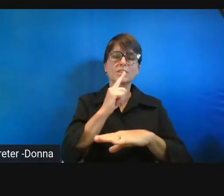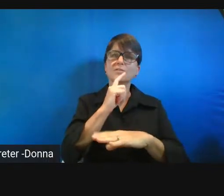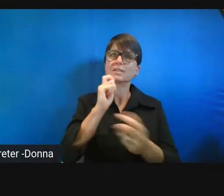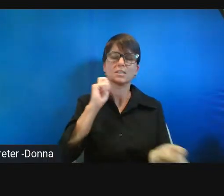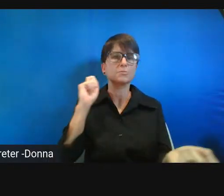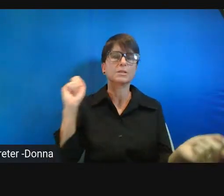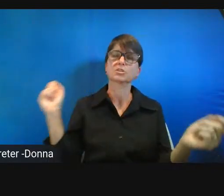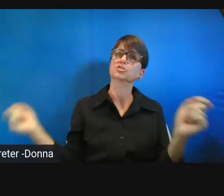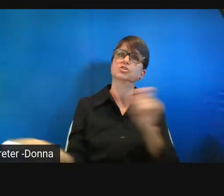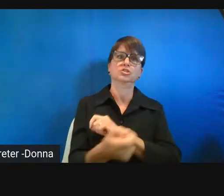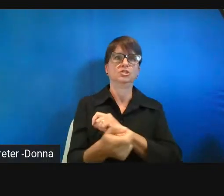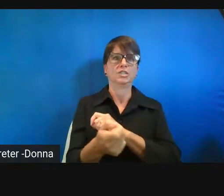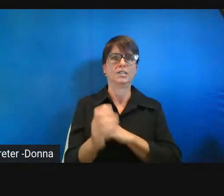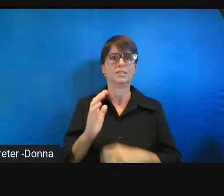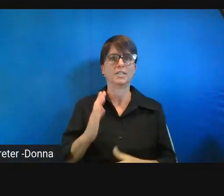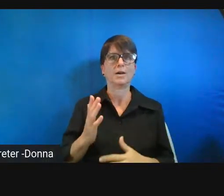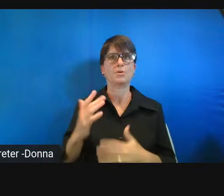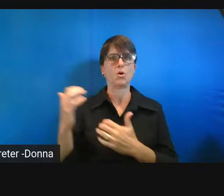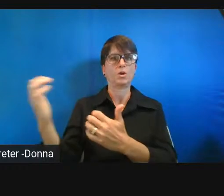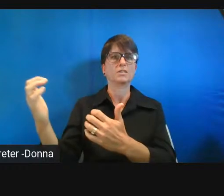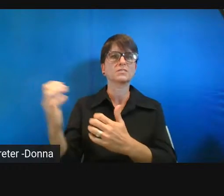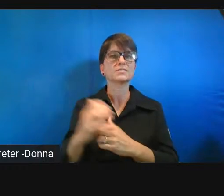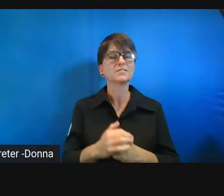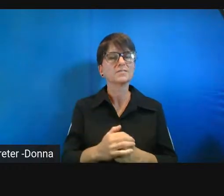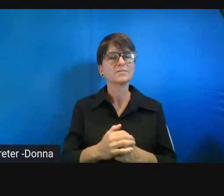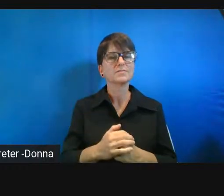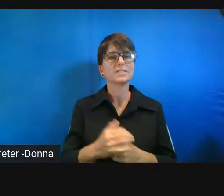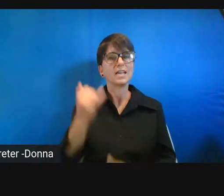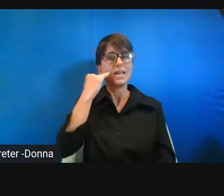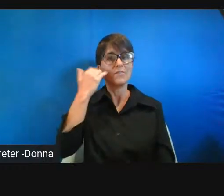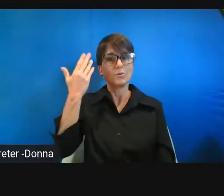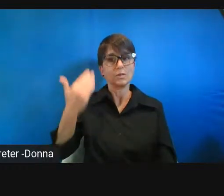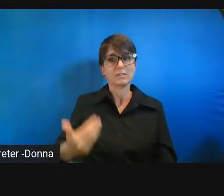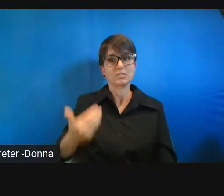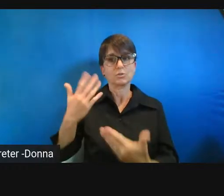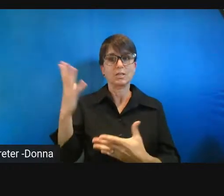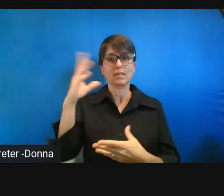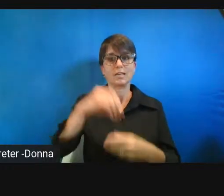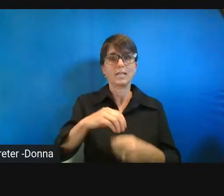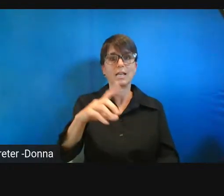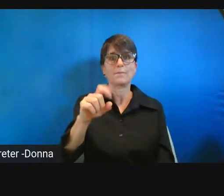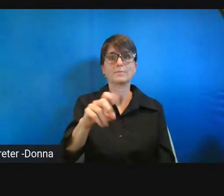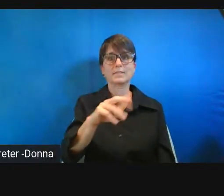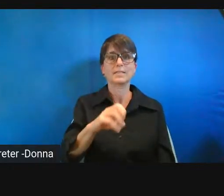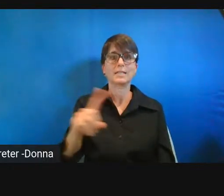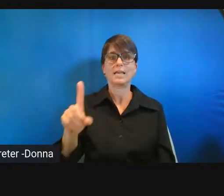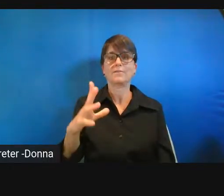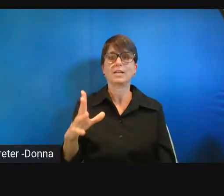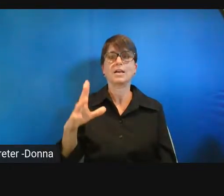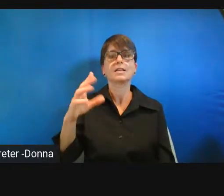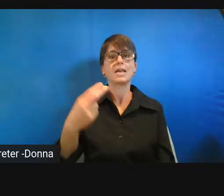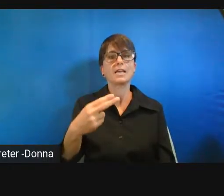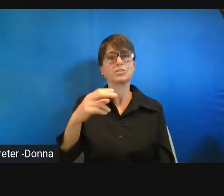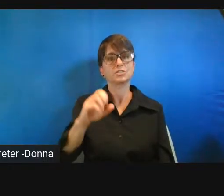Just learning how to provide Alt Text and captions and social media posts in thinking about the presentation of our post can be a game-changer.